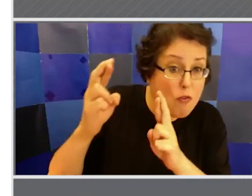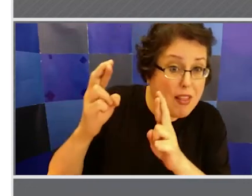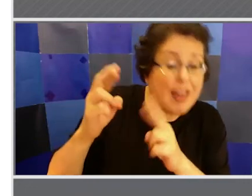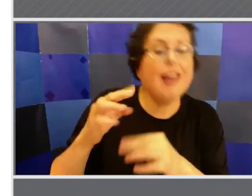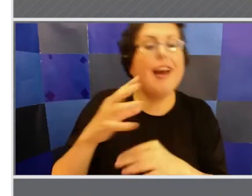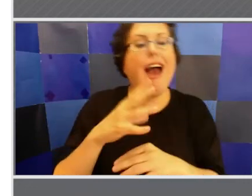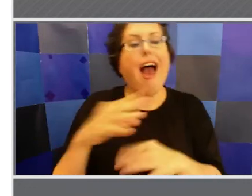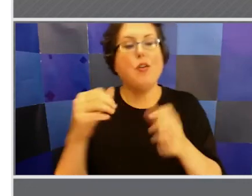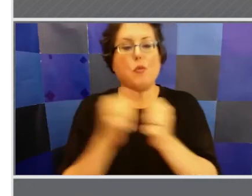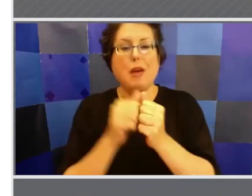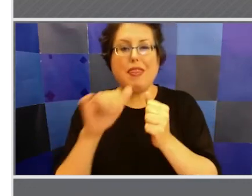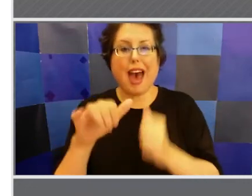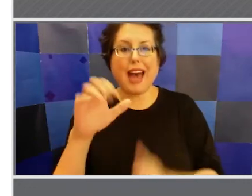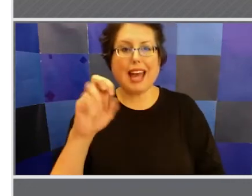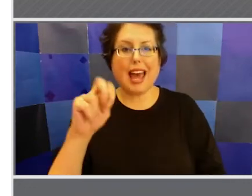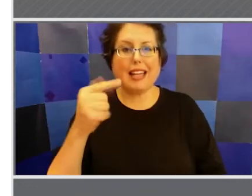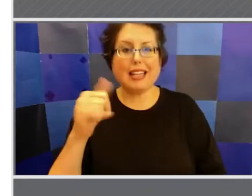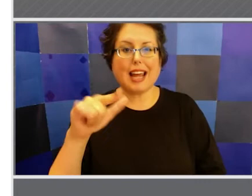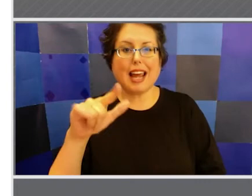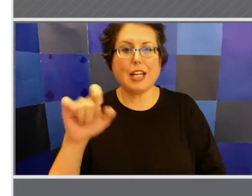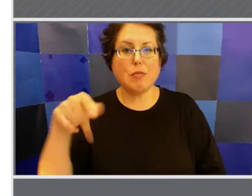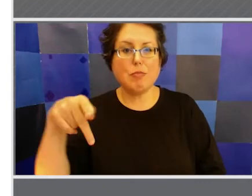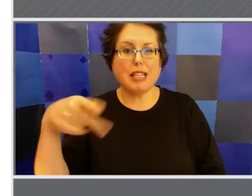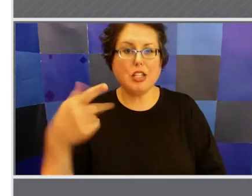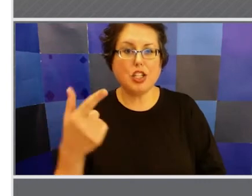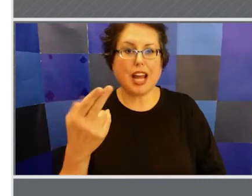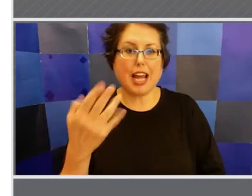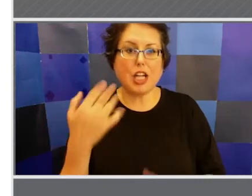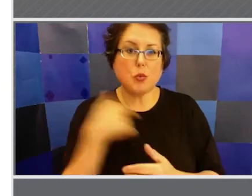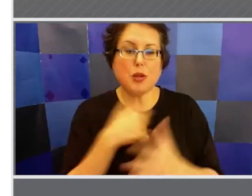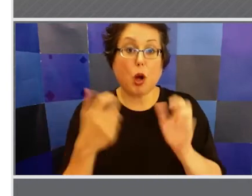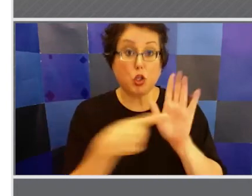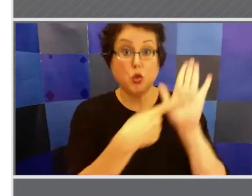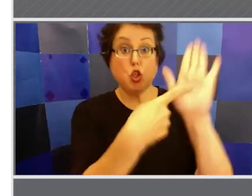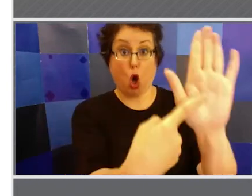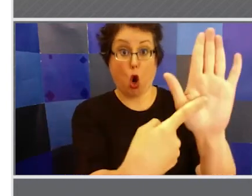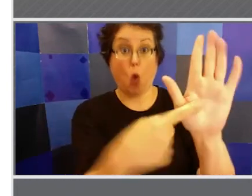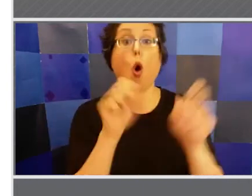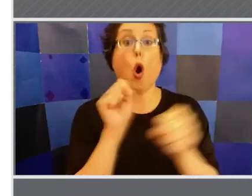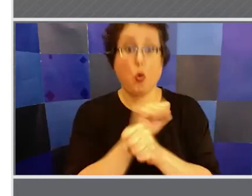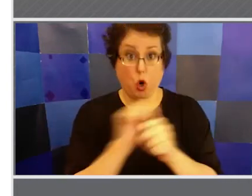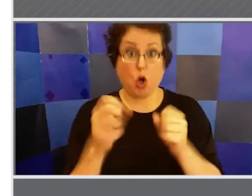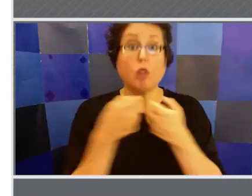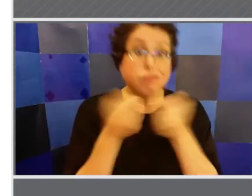PDH we want to display our data here we want to show our work and be transparent about our scores.